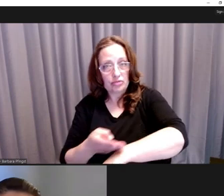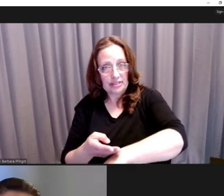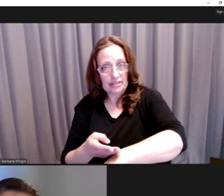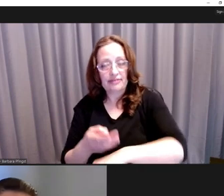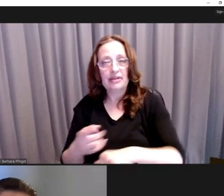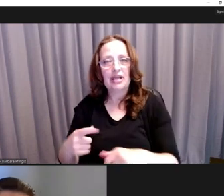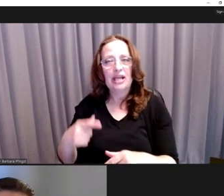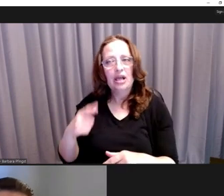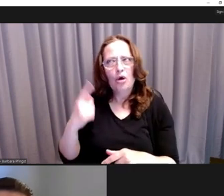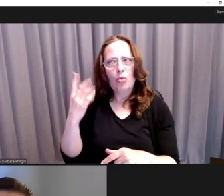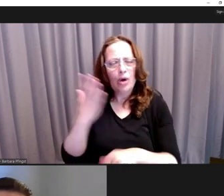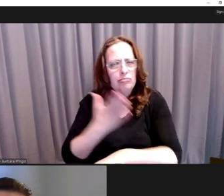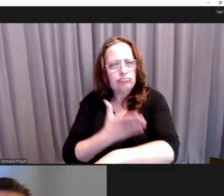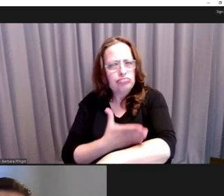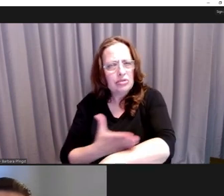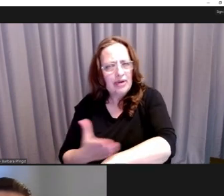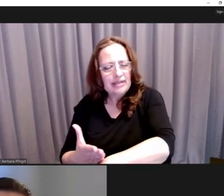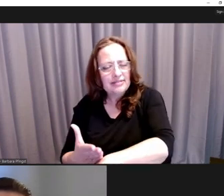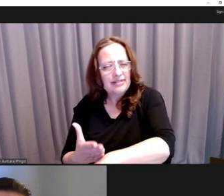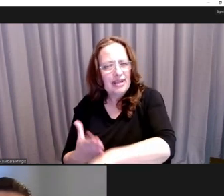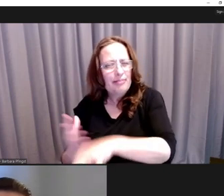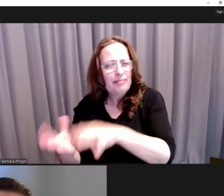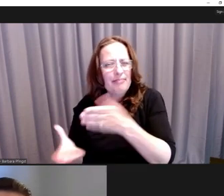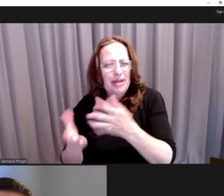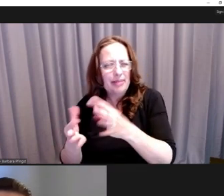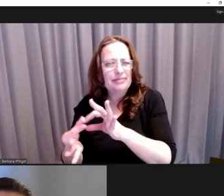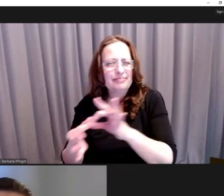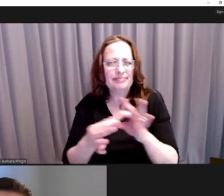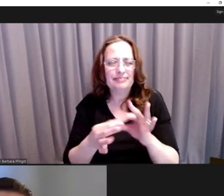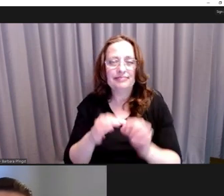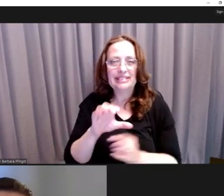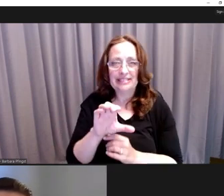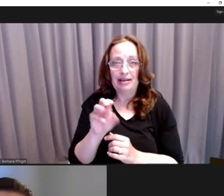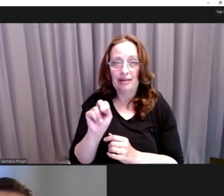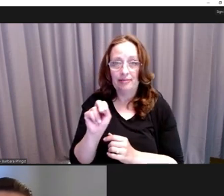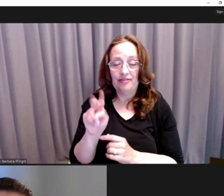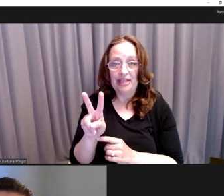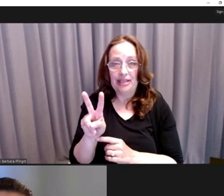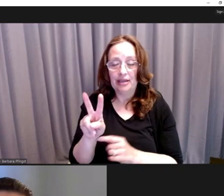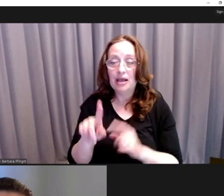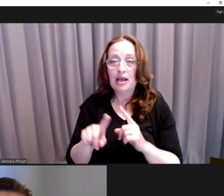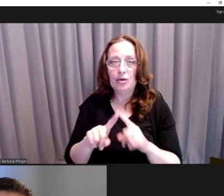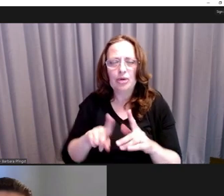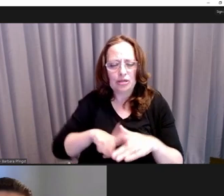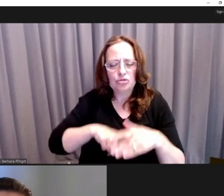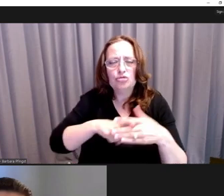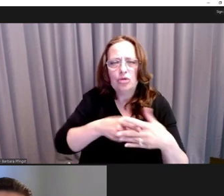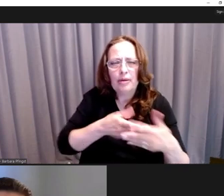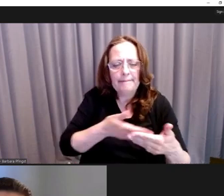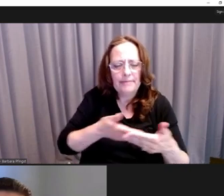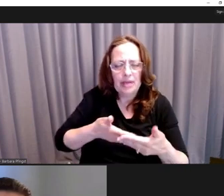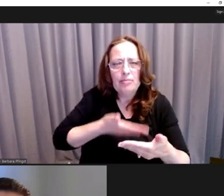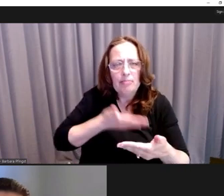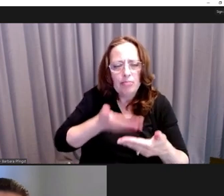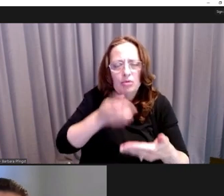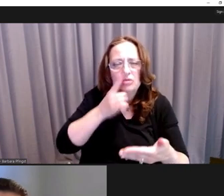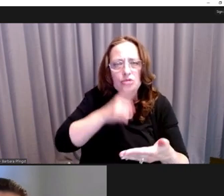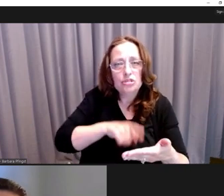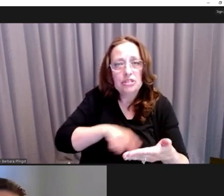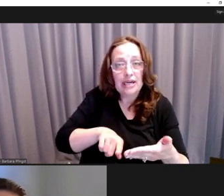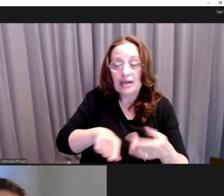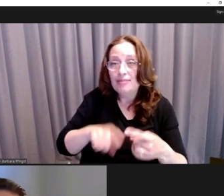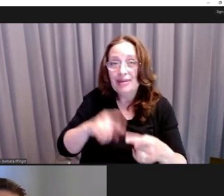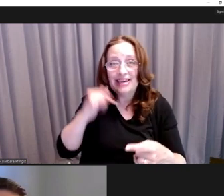But years later, it's impossible at this point to make a definitive diagnosis of a viral cause.